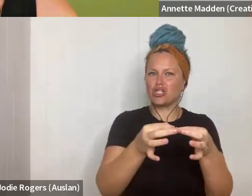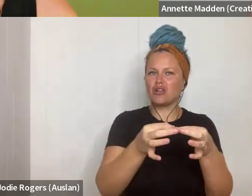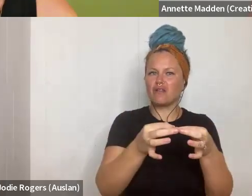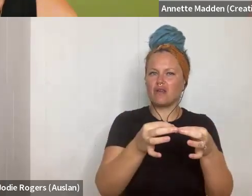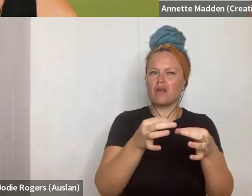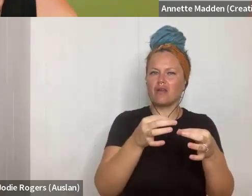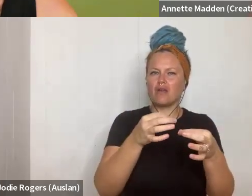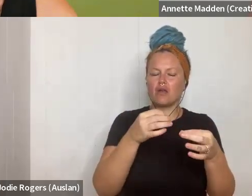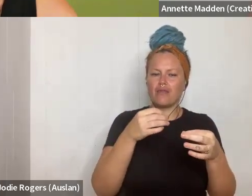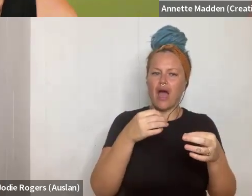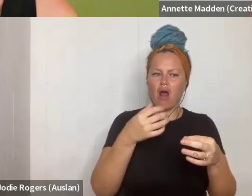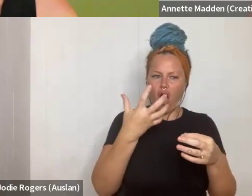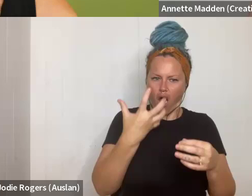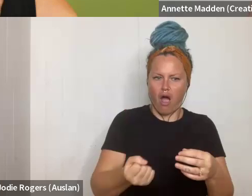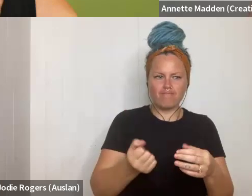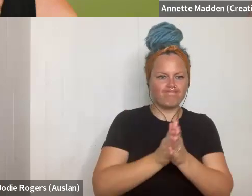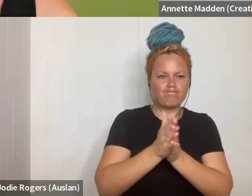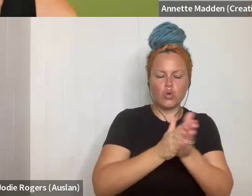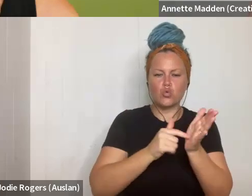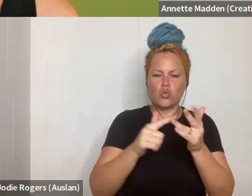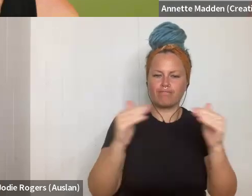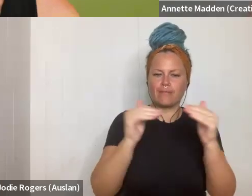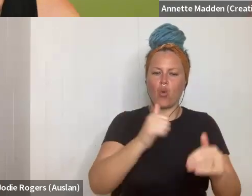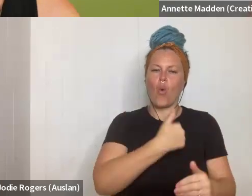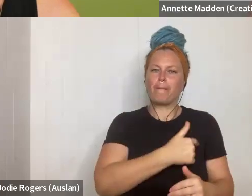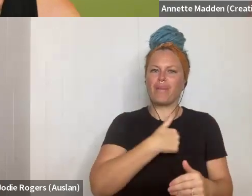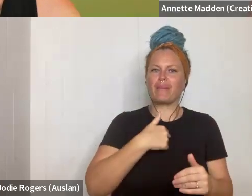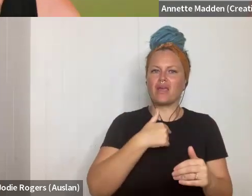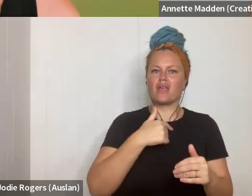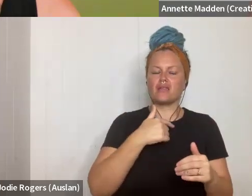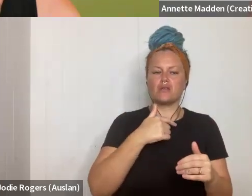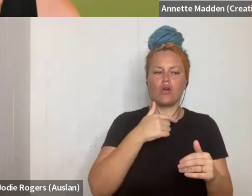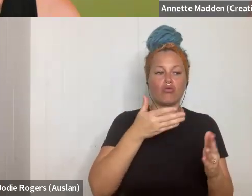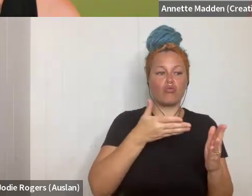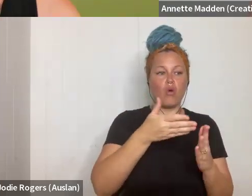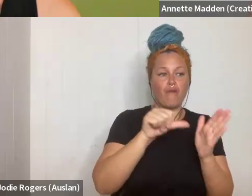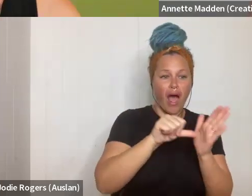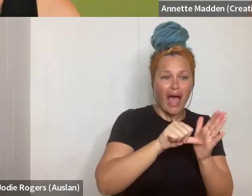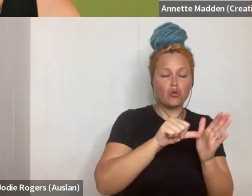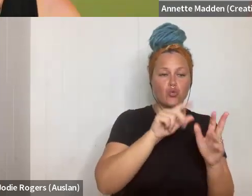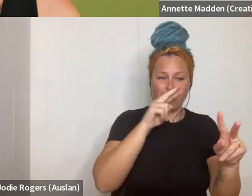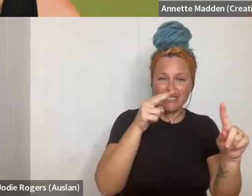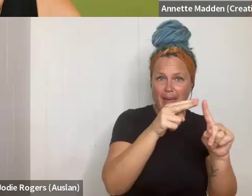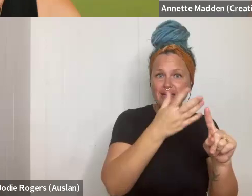, and some may be confirmed and some may not be confirmed and that's OK. What we want